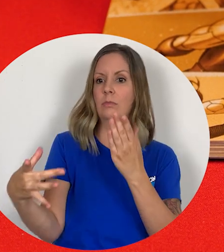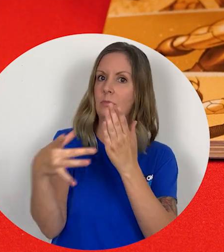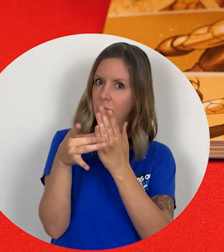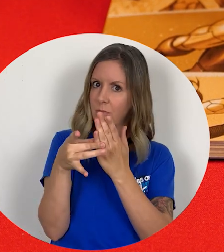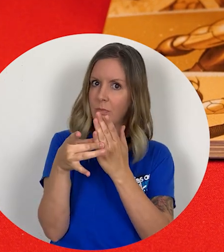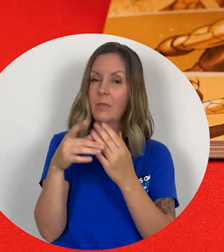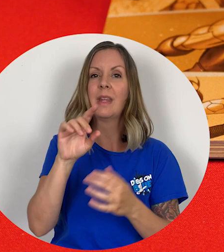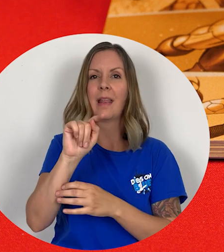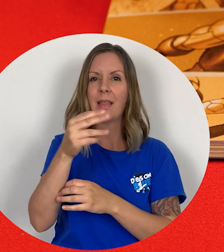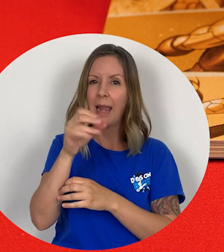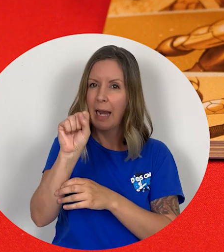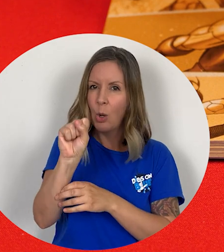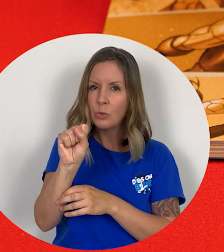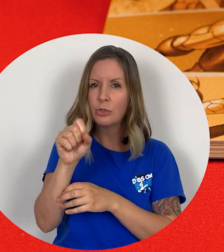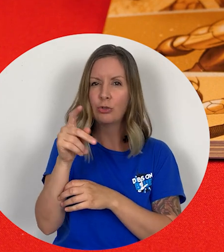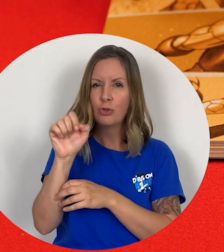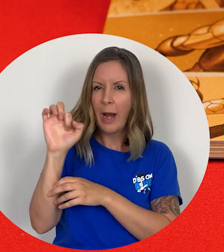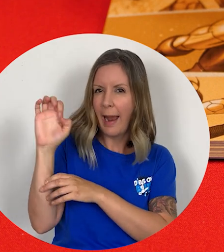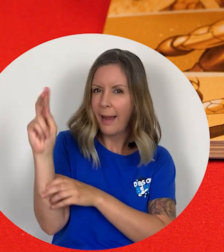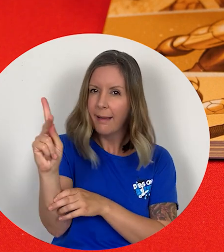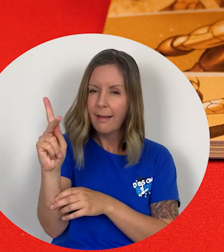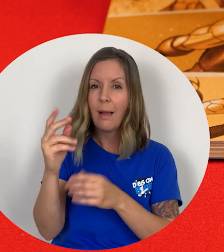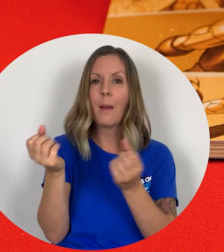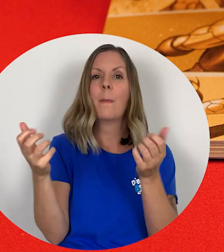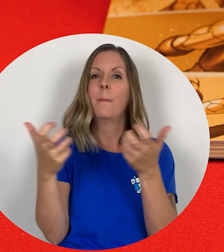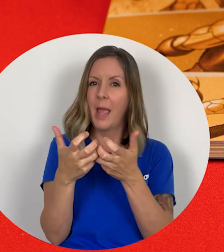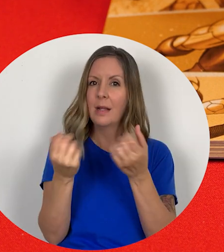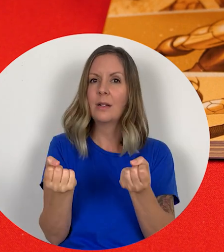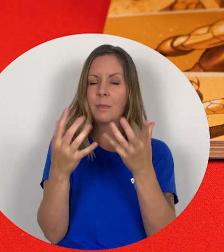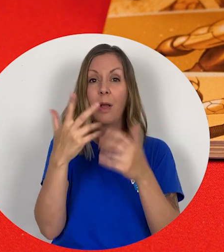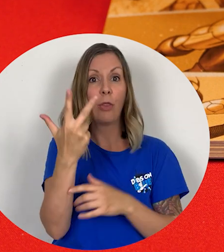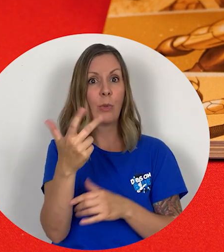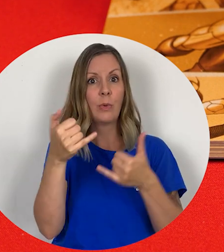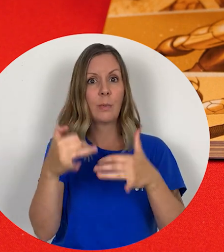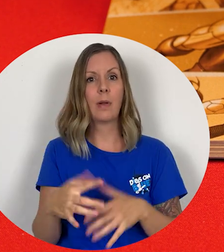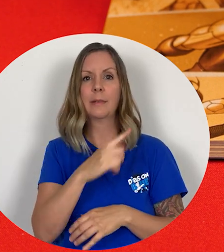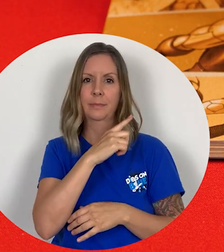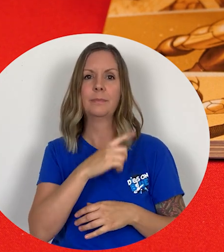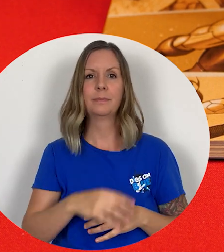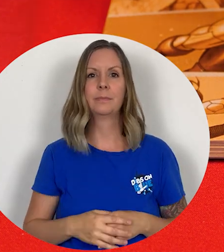matching space of the Thanos track. So, for a 3 player game, we’d place the slider here.